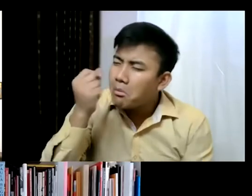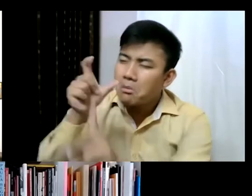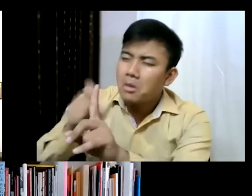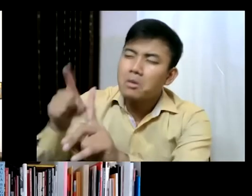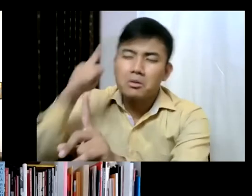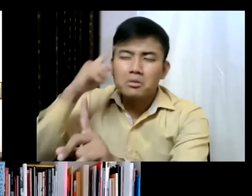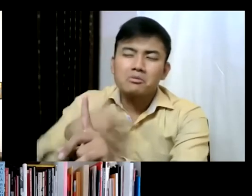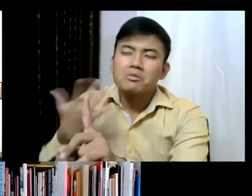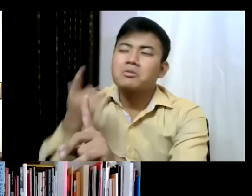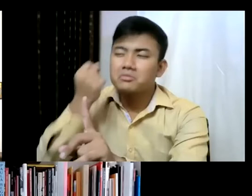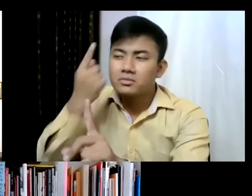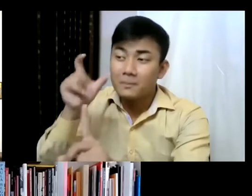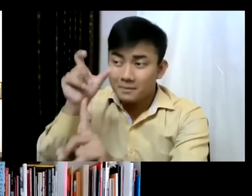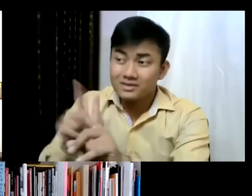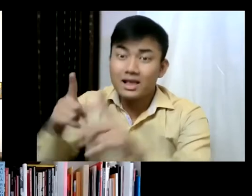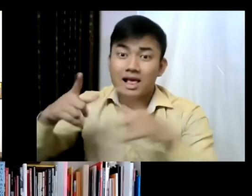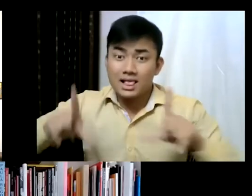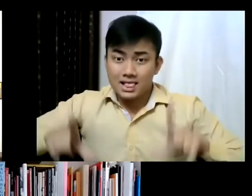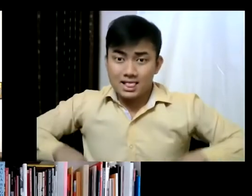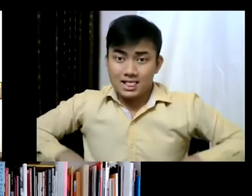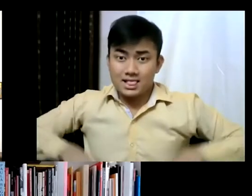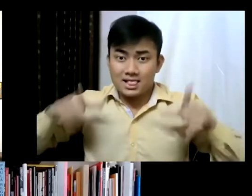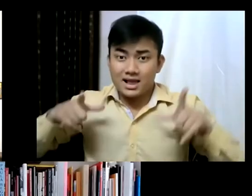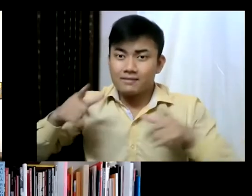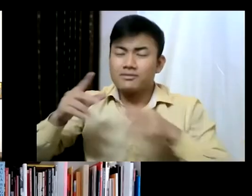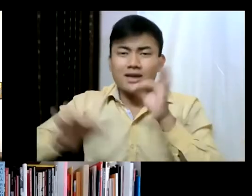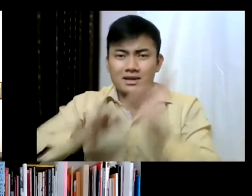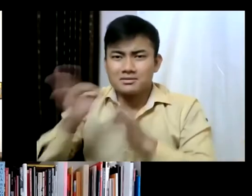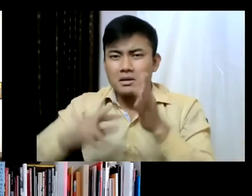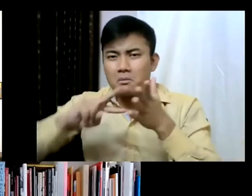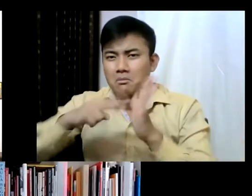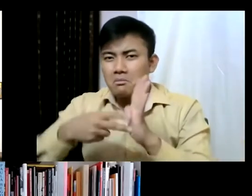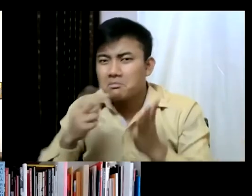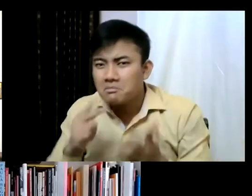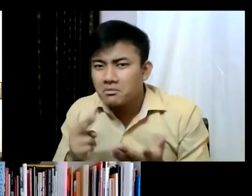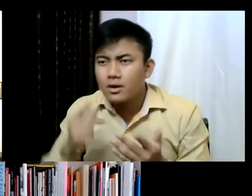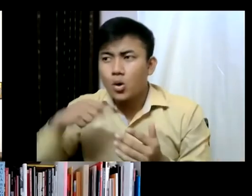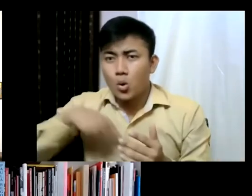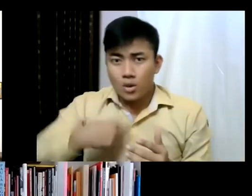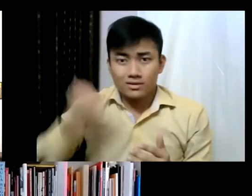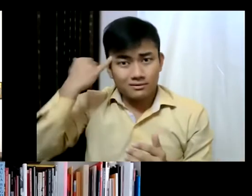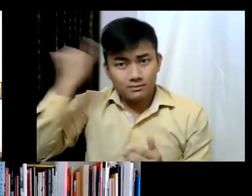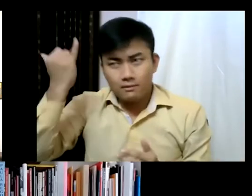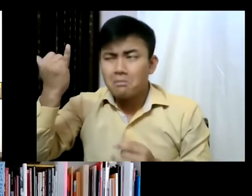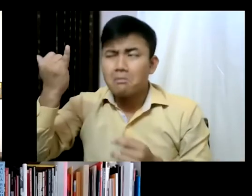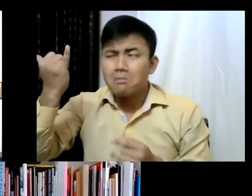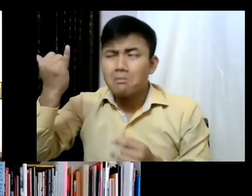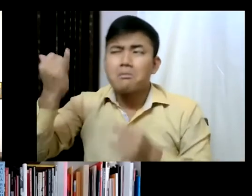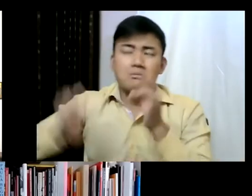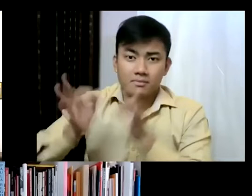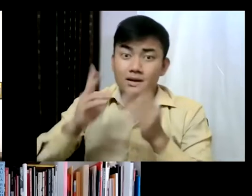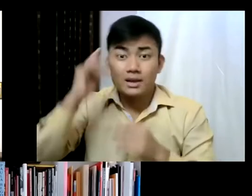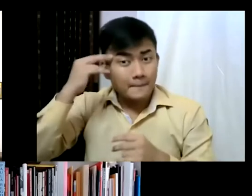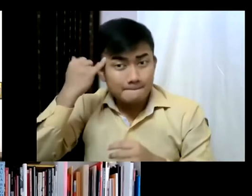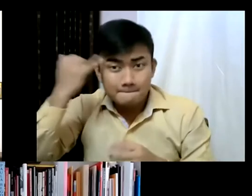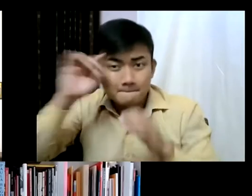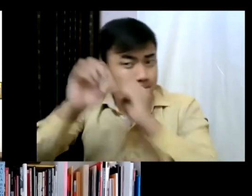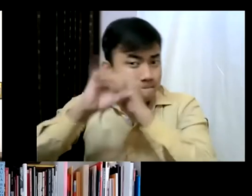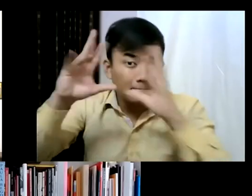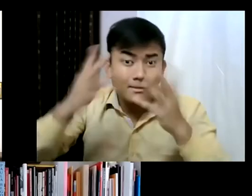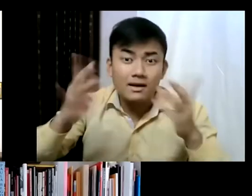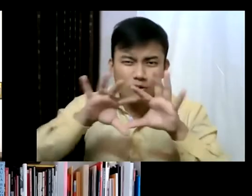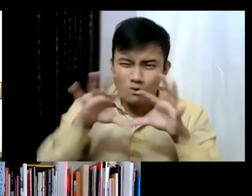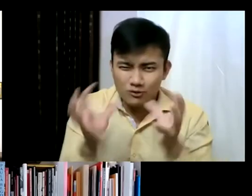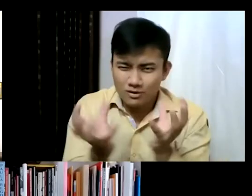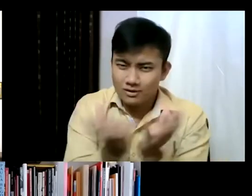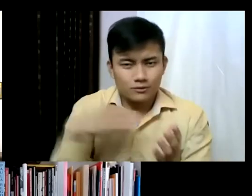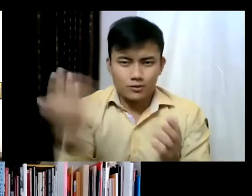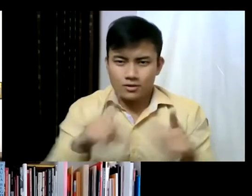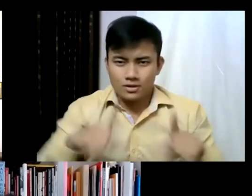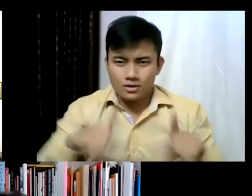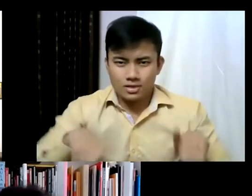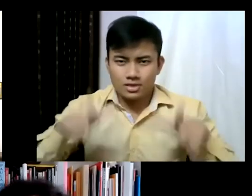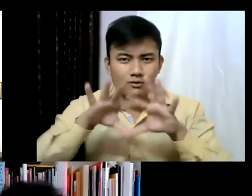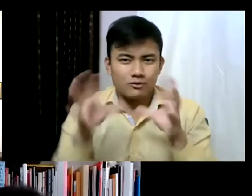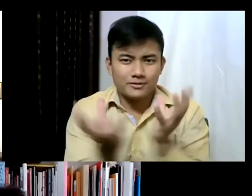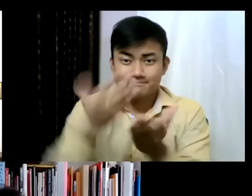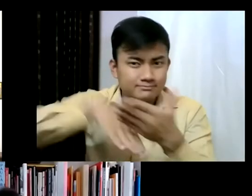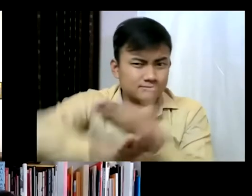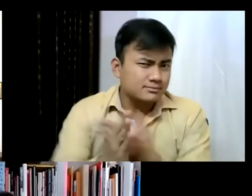life, how do we define humanity, and how can we imagine a world or live in a world where the man